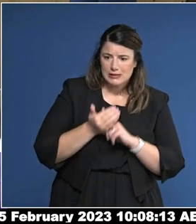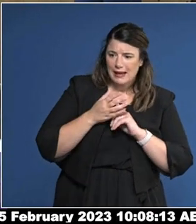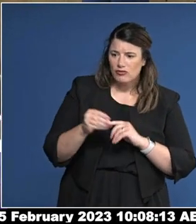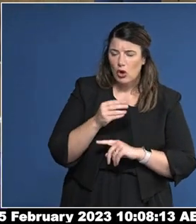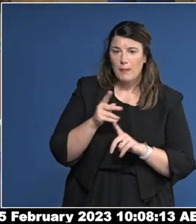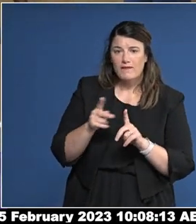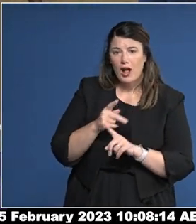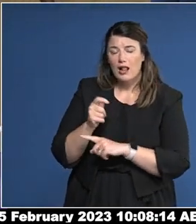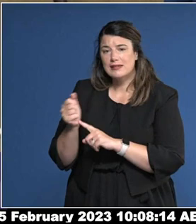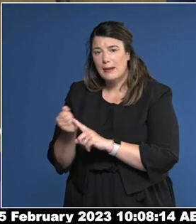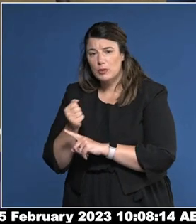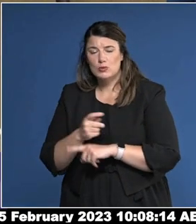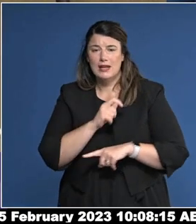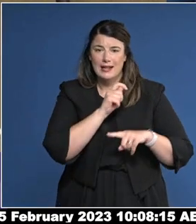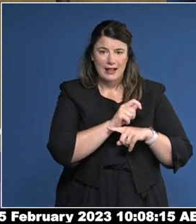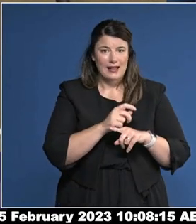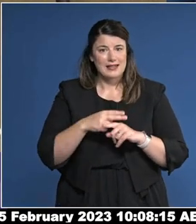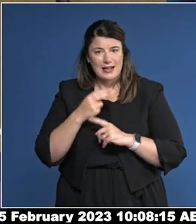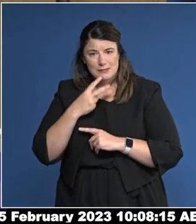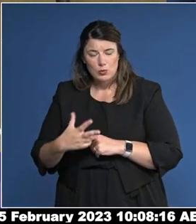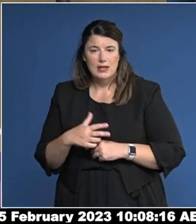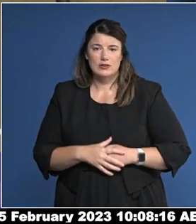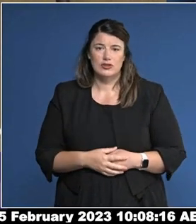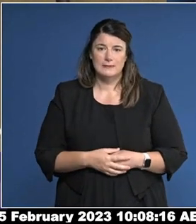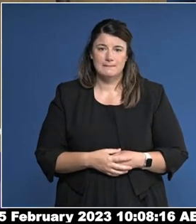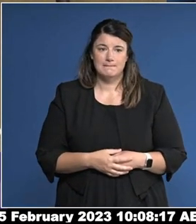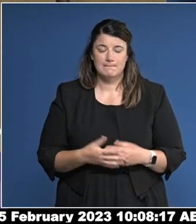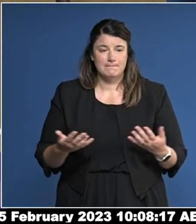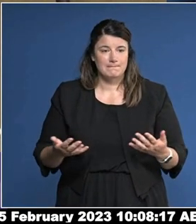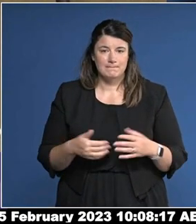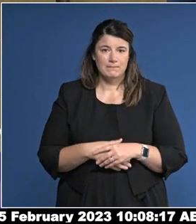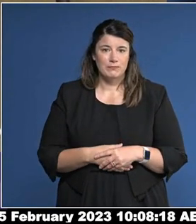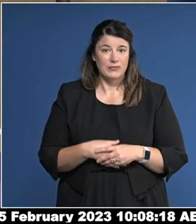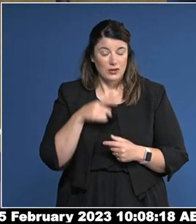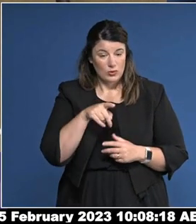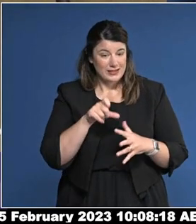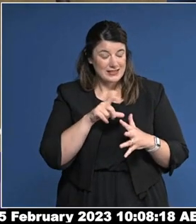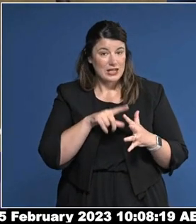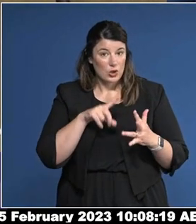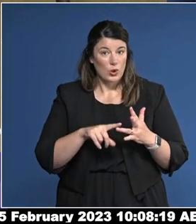and exploitation. Although Mr Hyland has given evidence of some changes of procedures